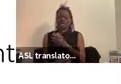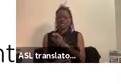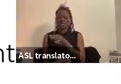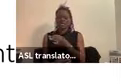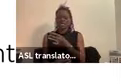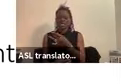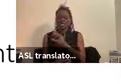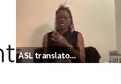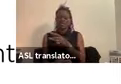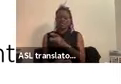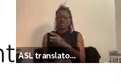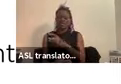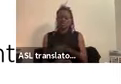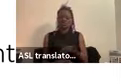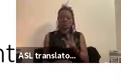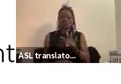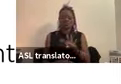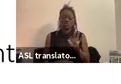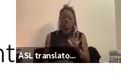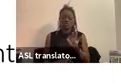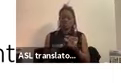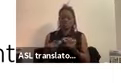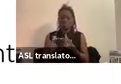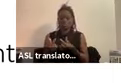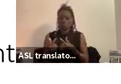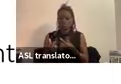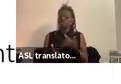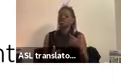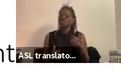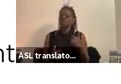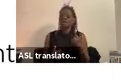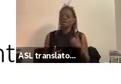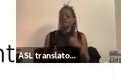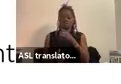So we know that the younger age groups that have lower rates of vaccination